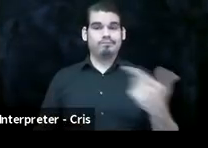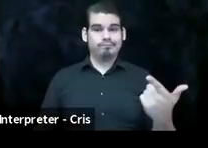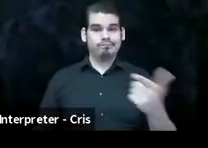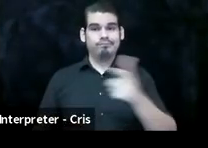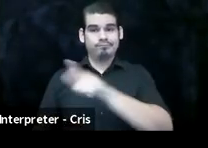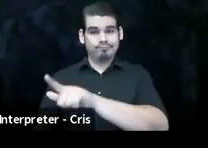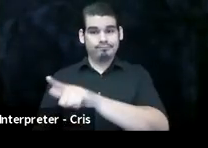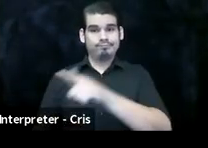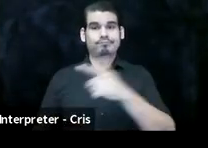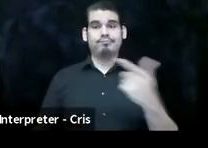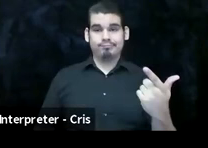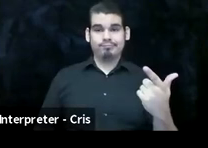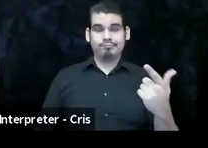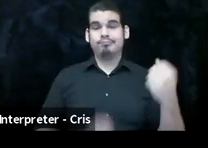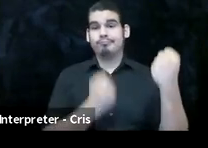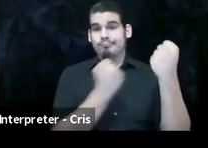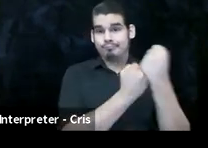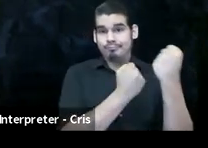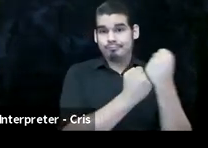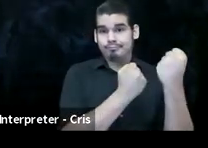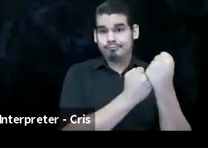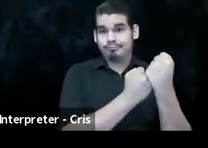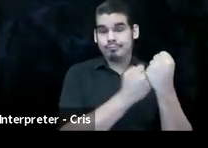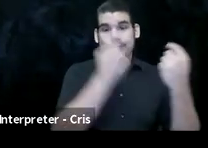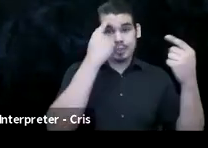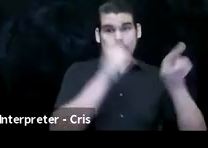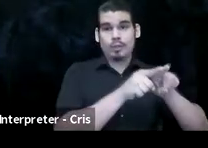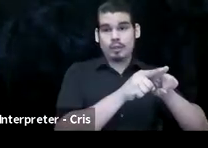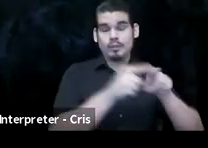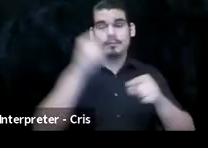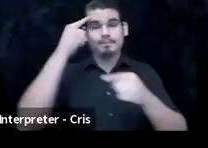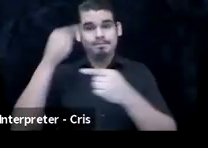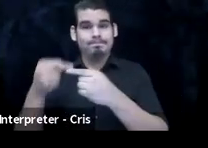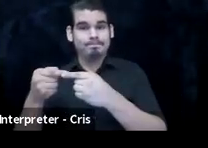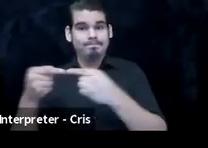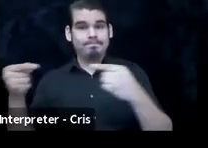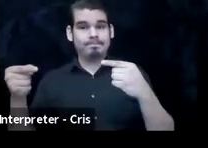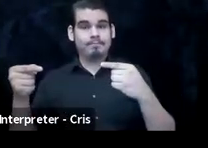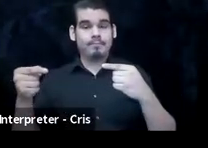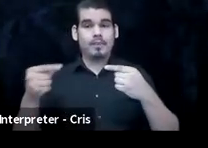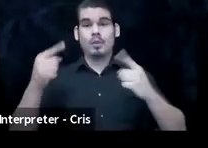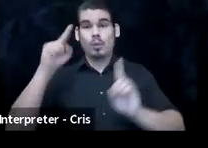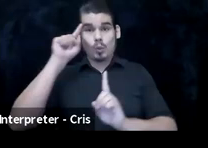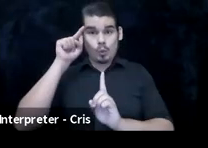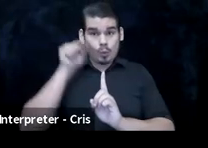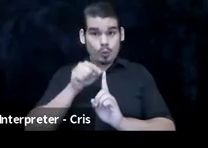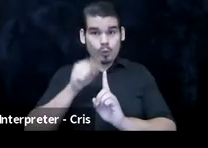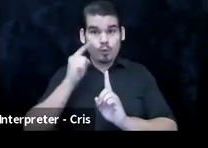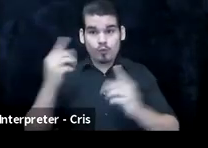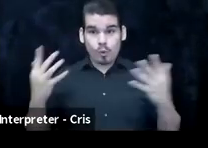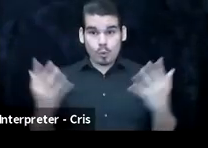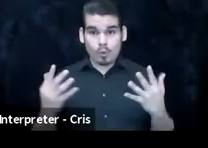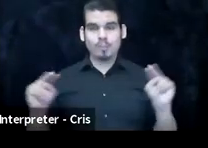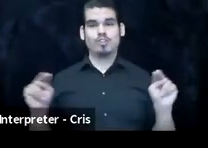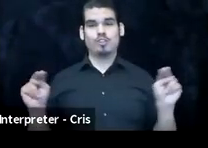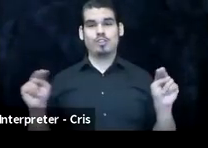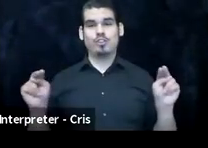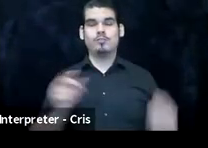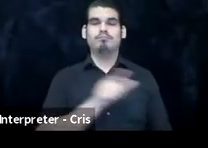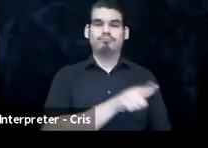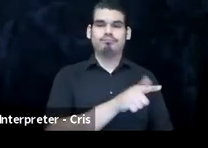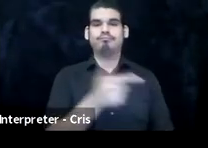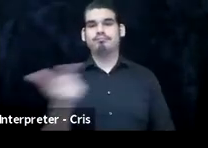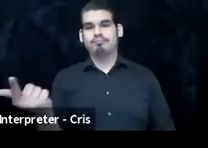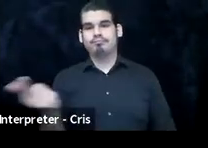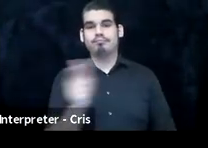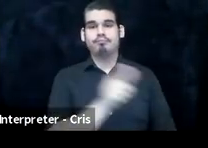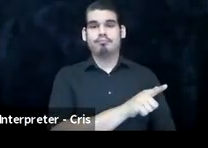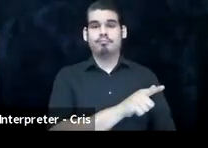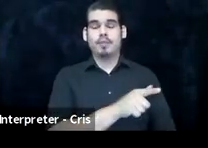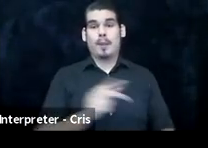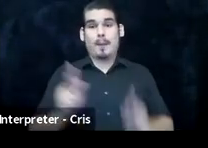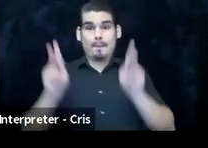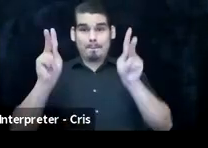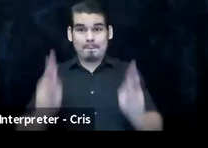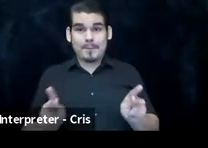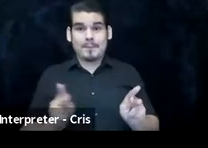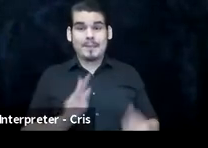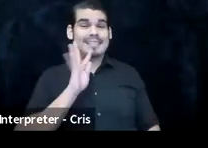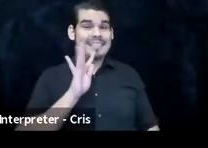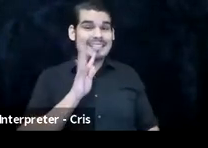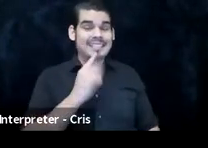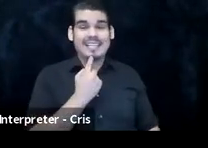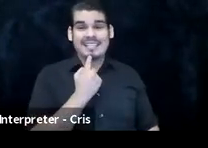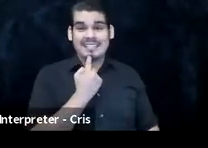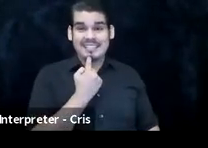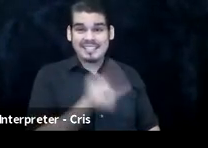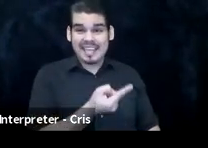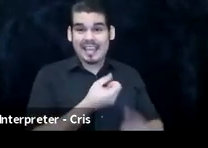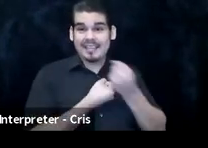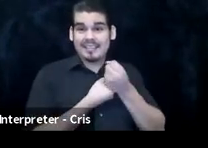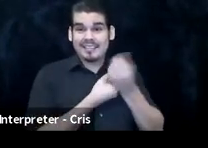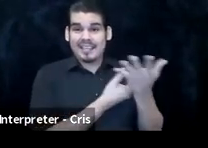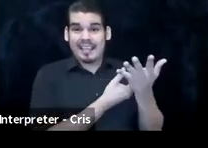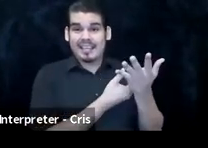Katherine Squire: The purpose behind that is to make it as neutral as possible, so you get both sides, but just keep in mind, you know when we recognize individuals, we cannot control what they say, necessarily, they are still entitled to to make whatever argument, they want to make.